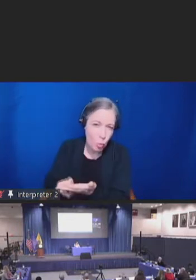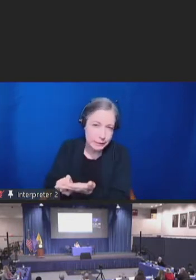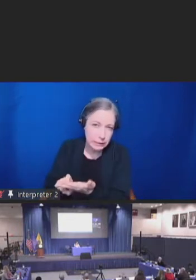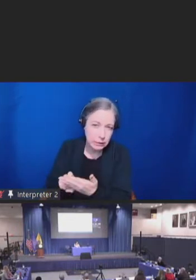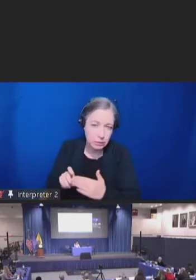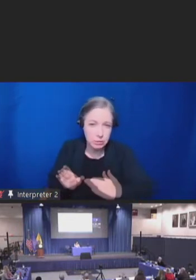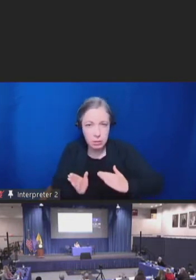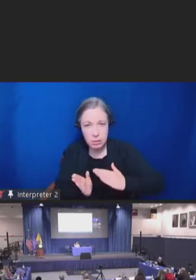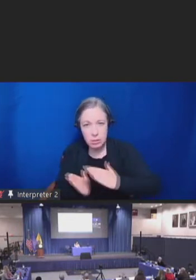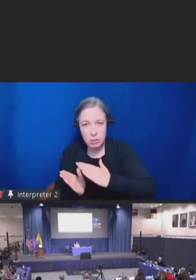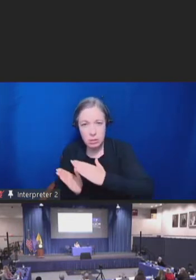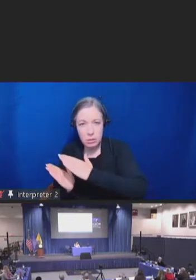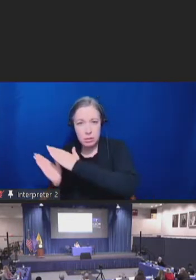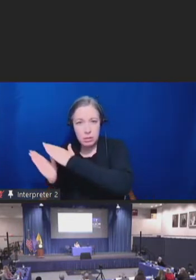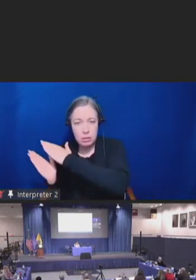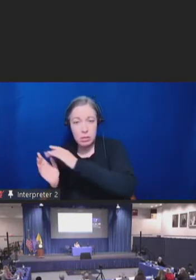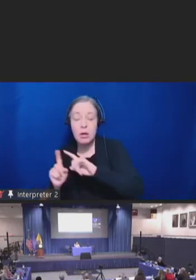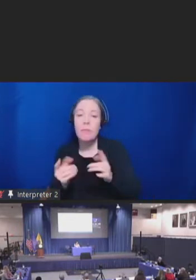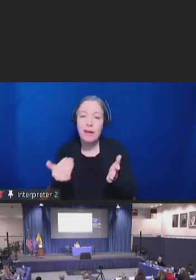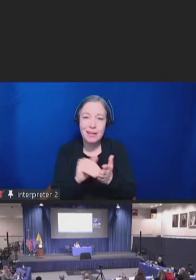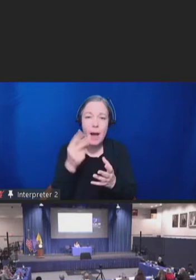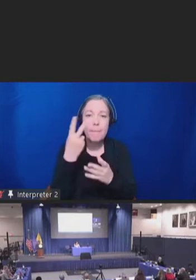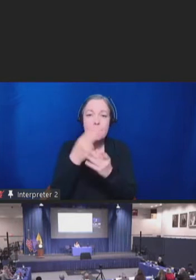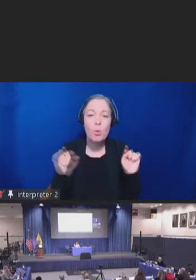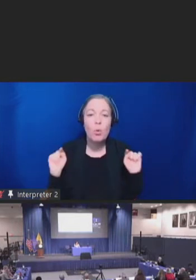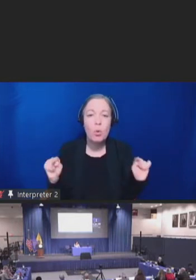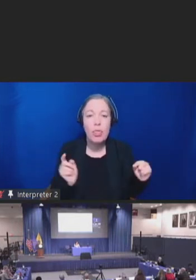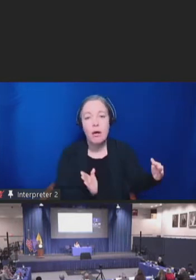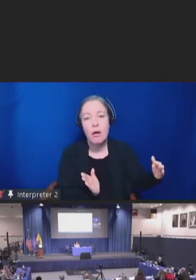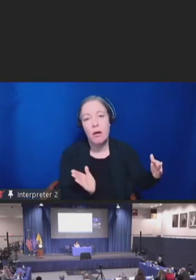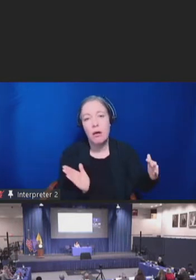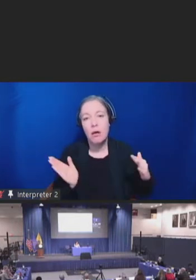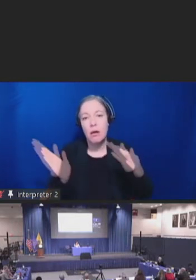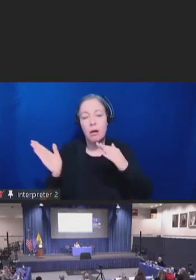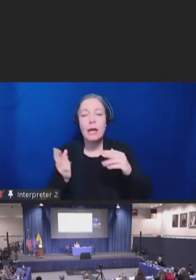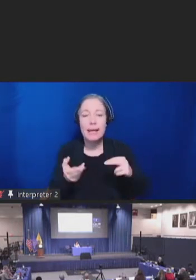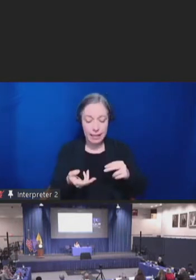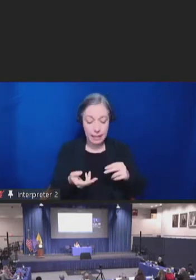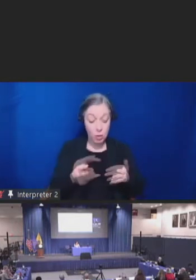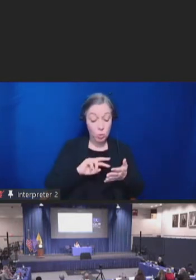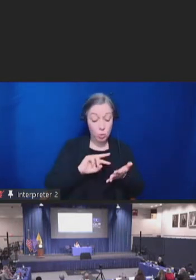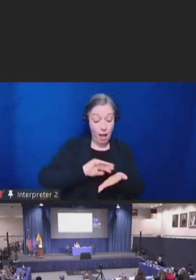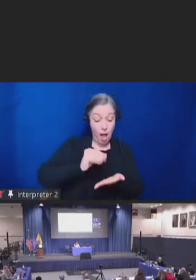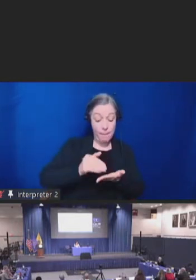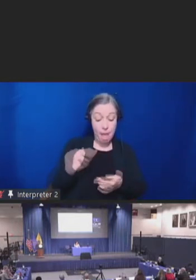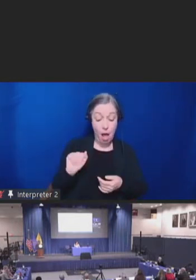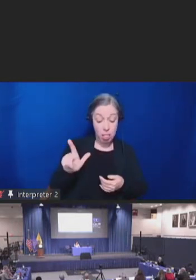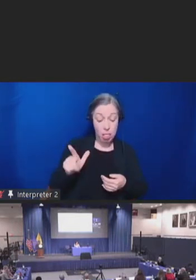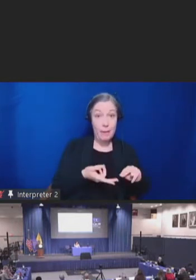But again, in both cases it does appear that it -- with increasing aluminum, there's an increasing risk of persistent asthma.